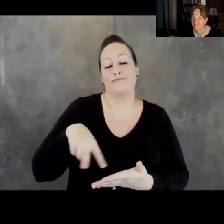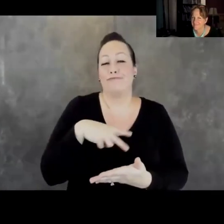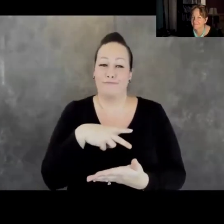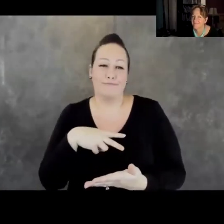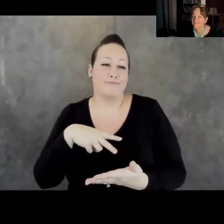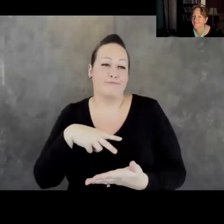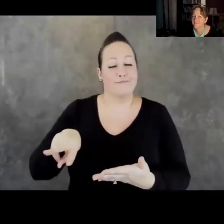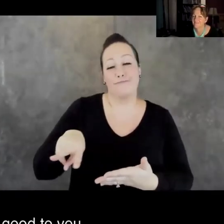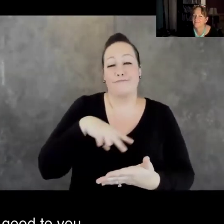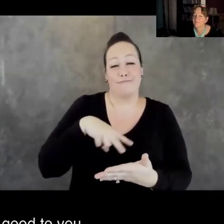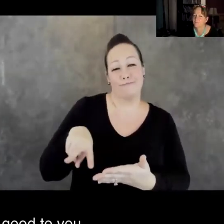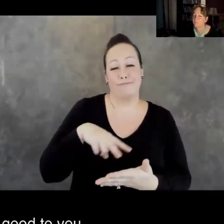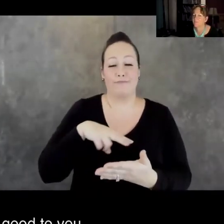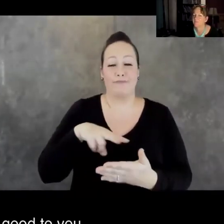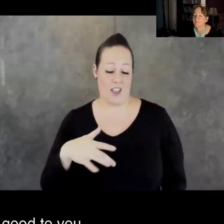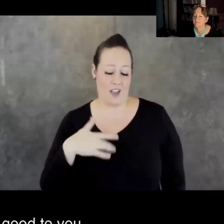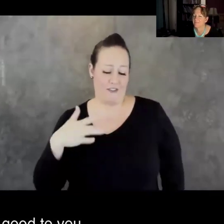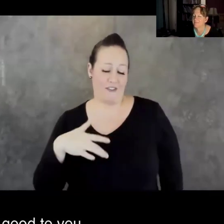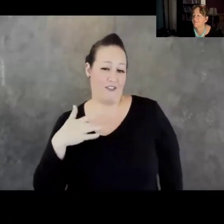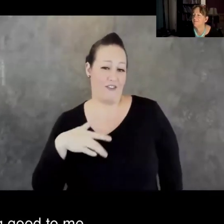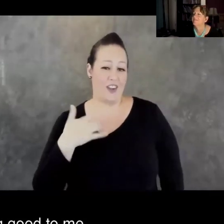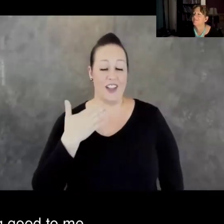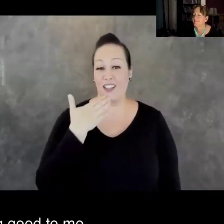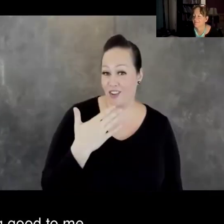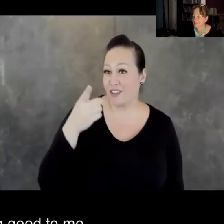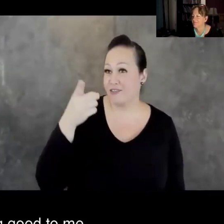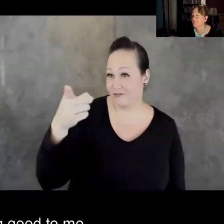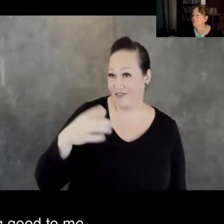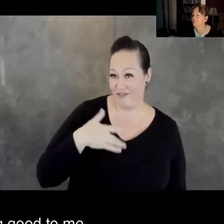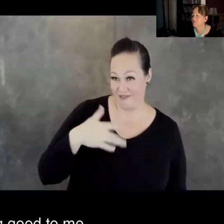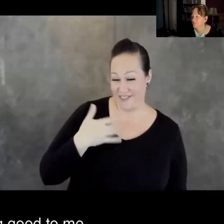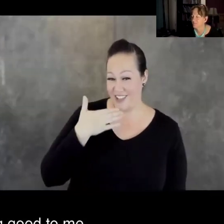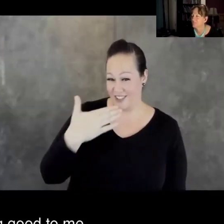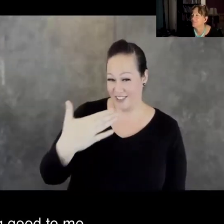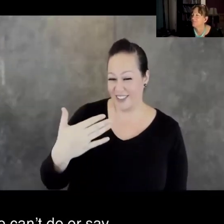Meriah: easy. Meriah: Look to you. Everything good to me.